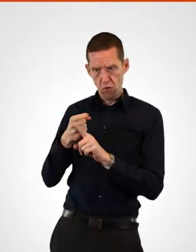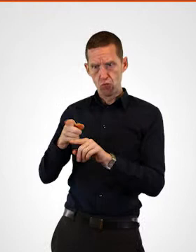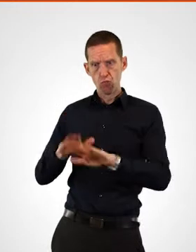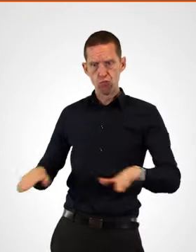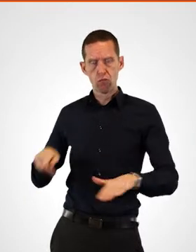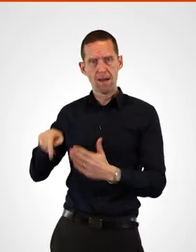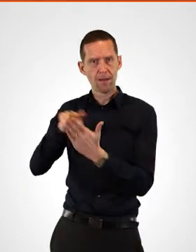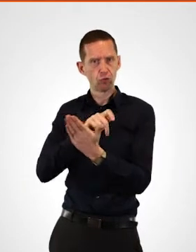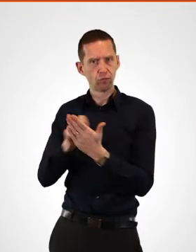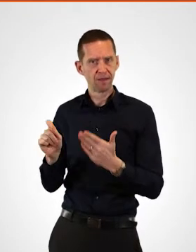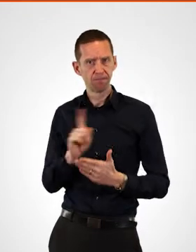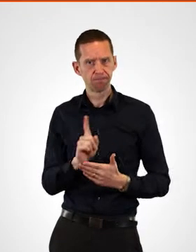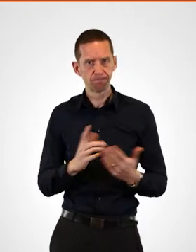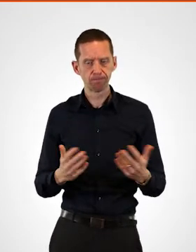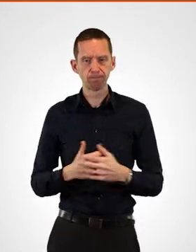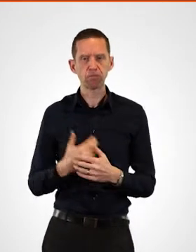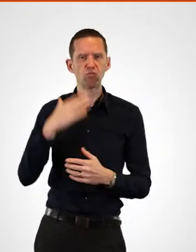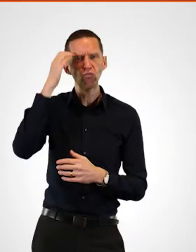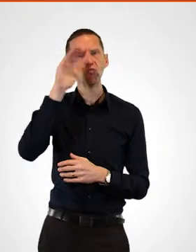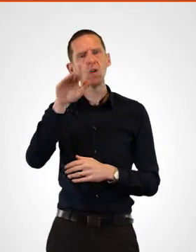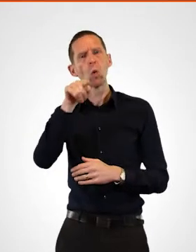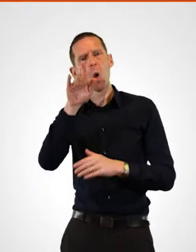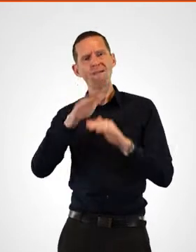I just want to remind you about all the things